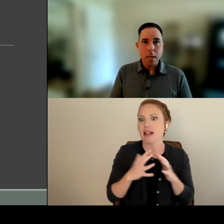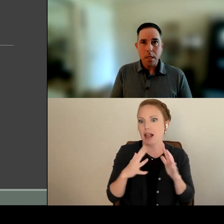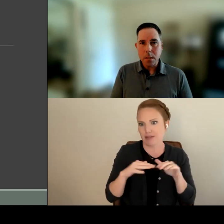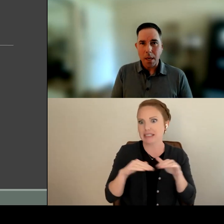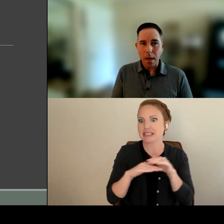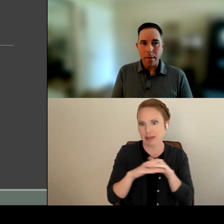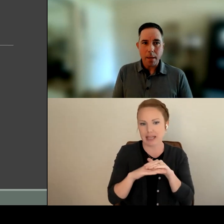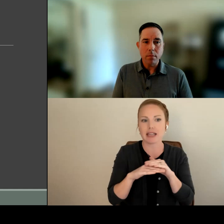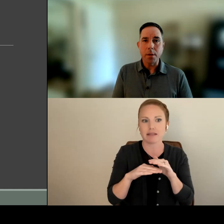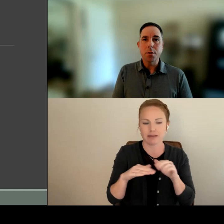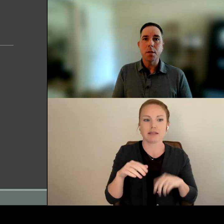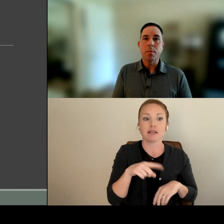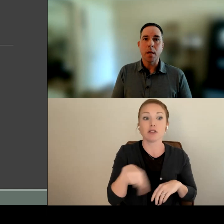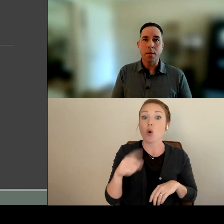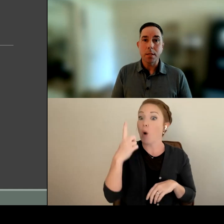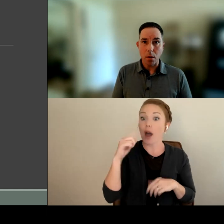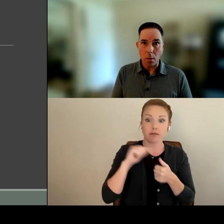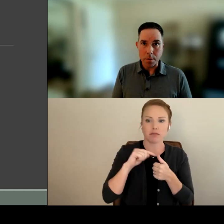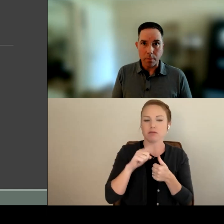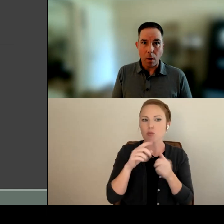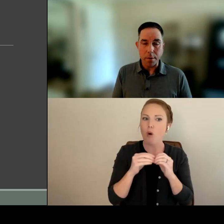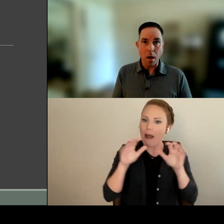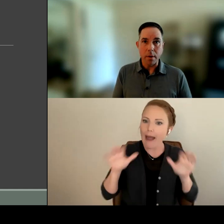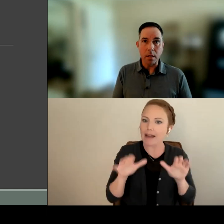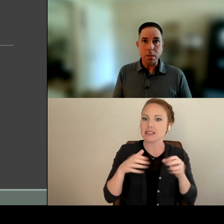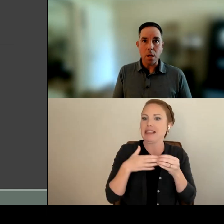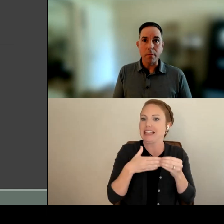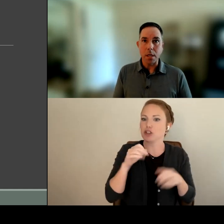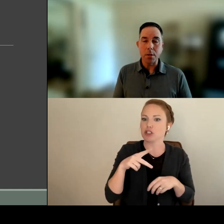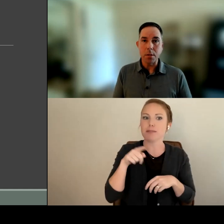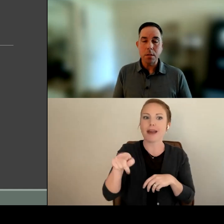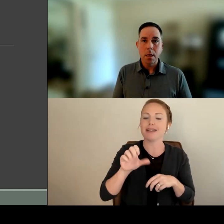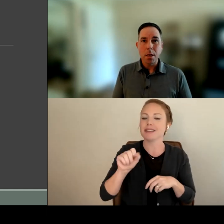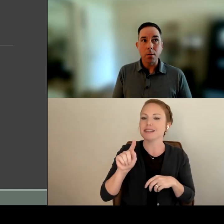One of the keys is to have active leadership and stakeholders involved in driving these conversations.